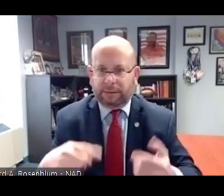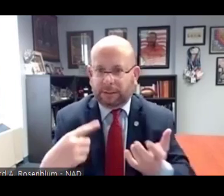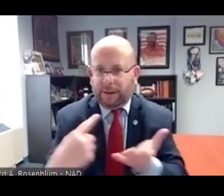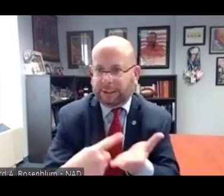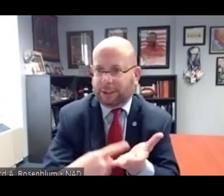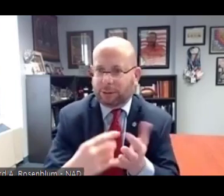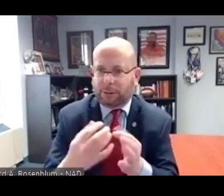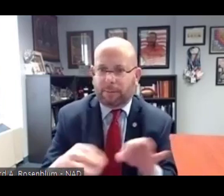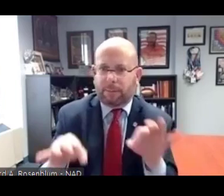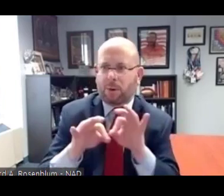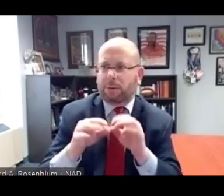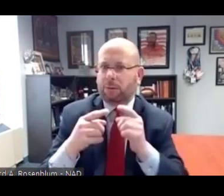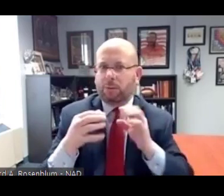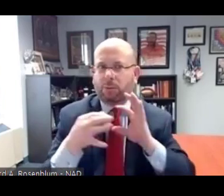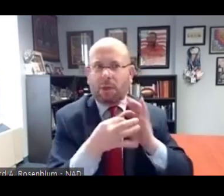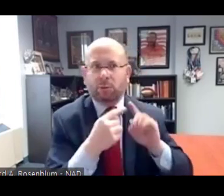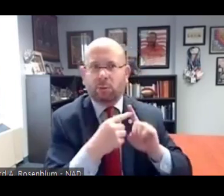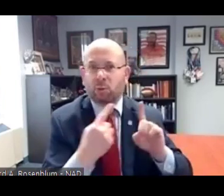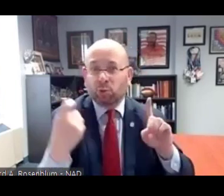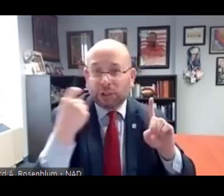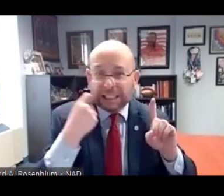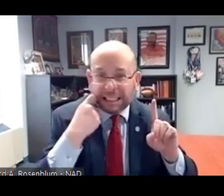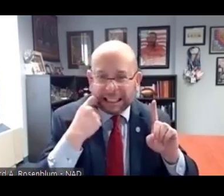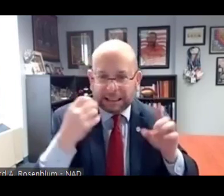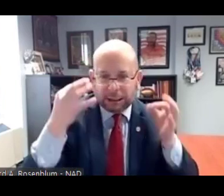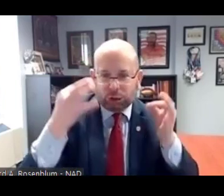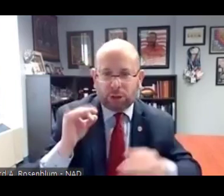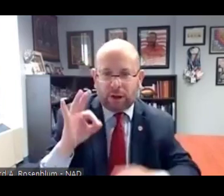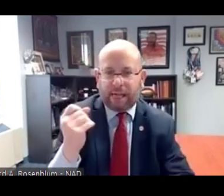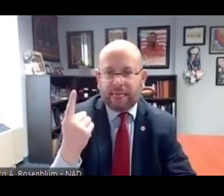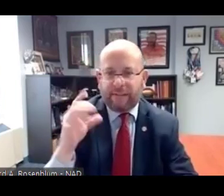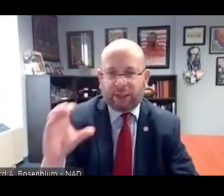Howard Rosenblum, NAD: Certainly, thank you for allowing me to participate in the vital discussion